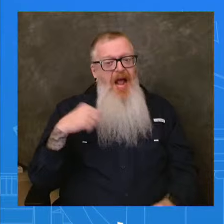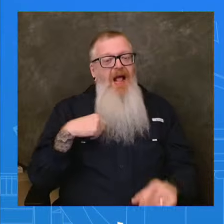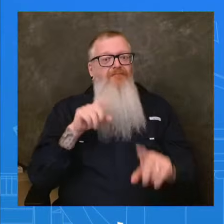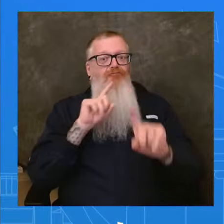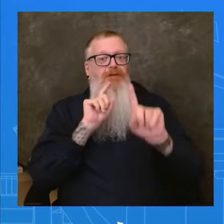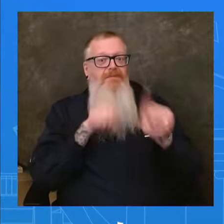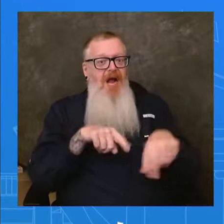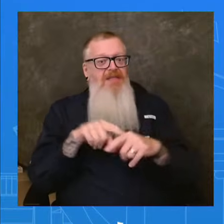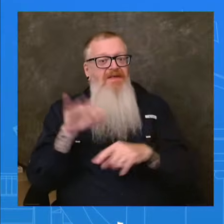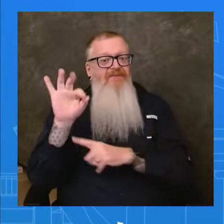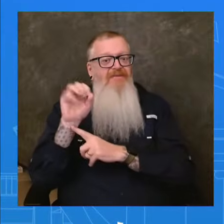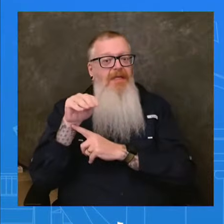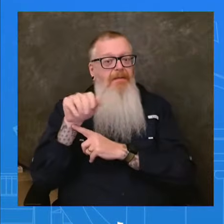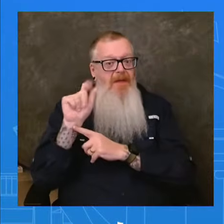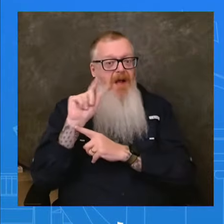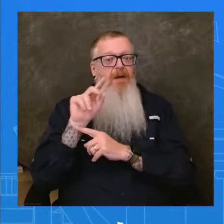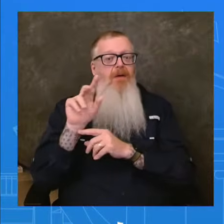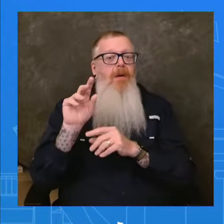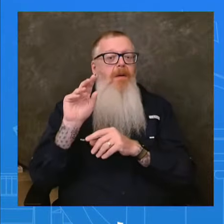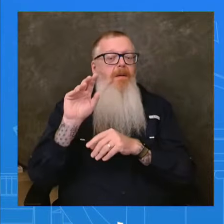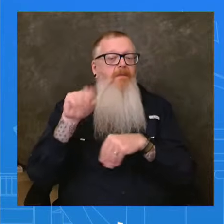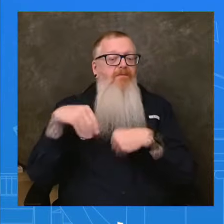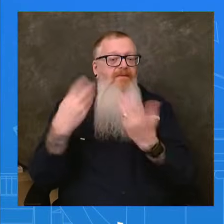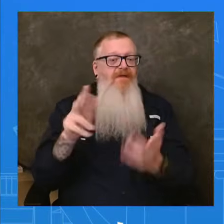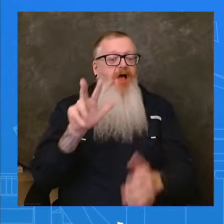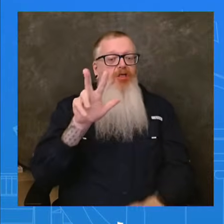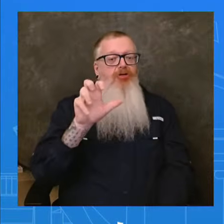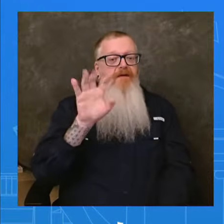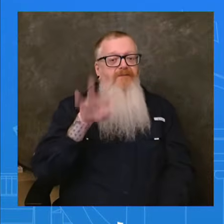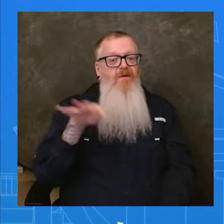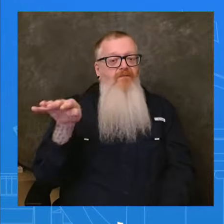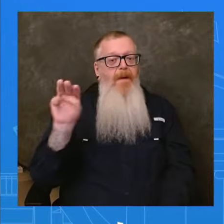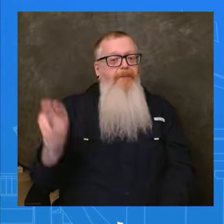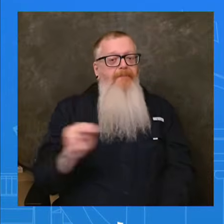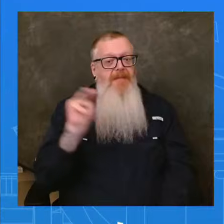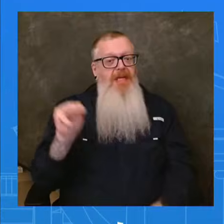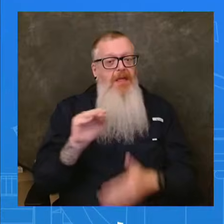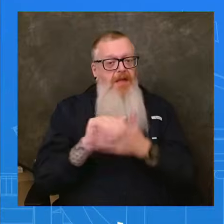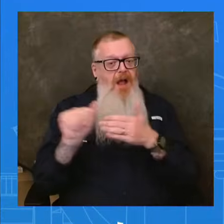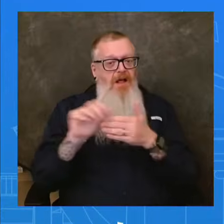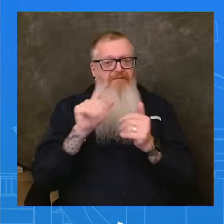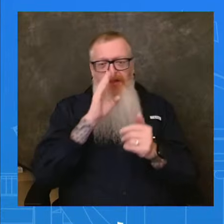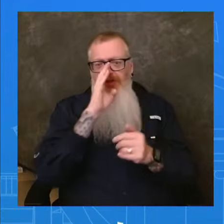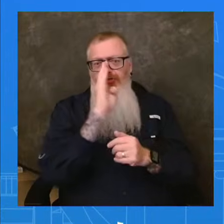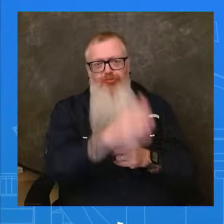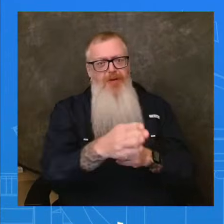along with an additional $180 million to ensure our federal partners